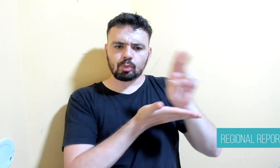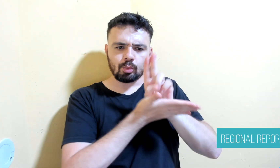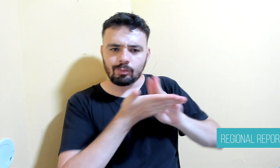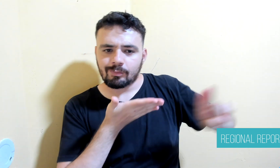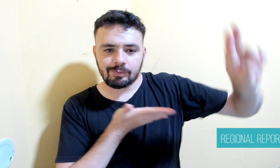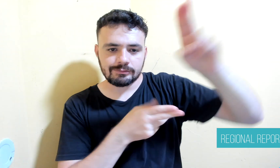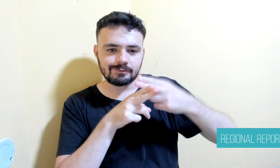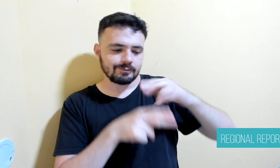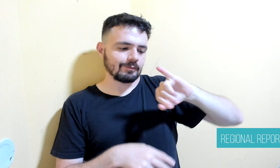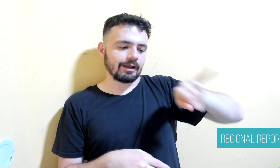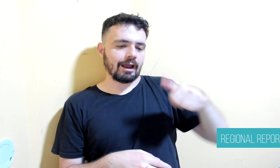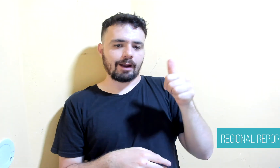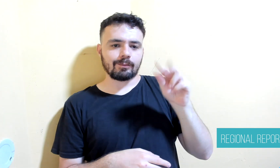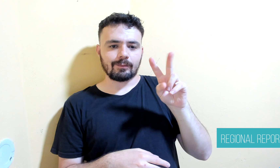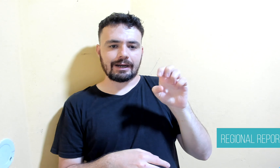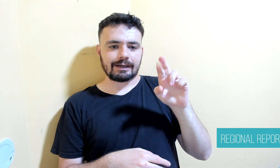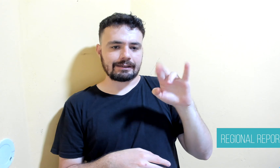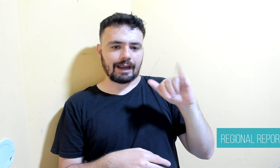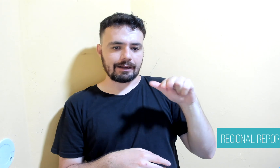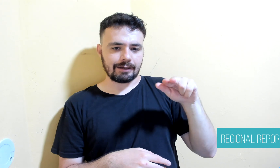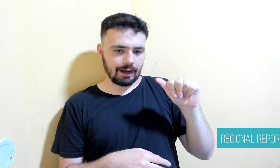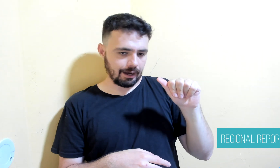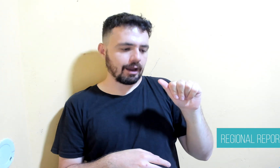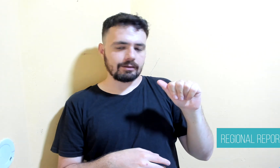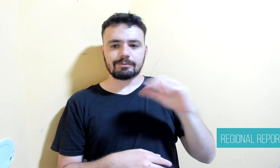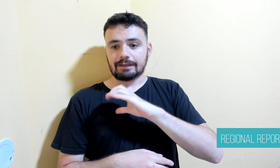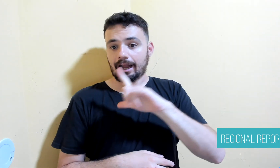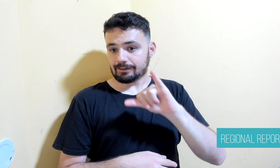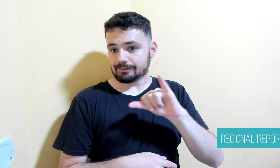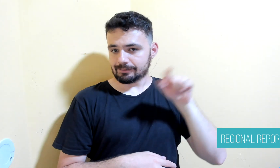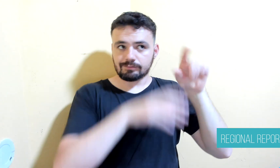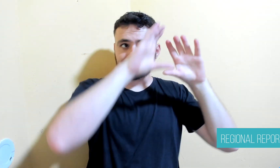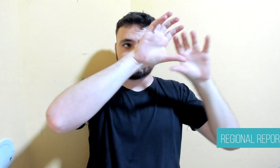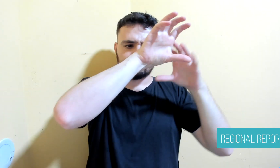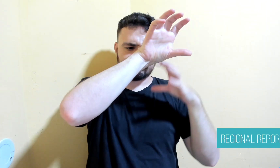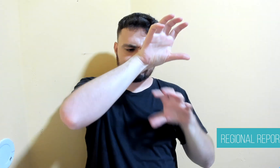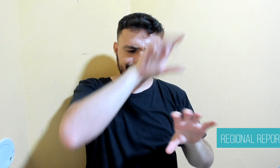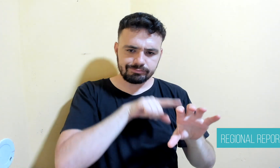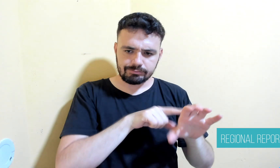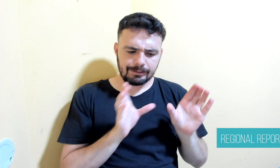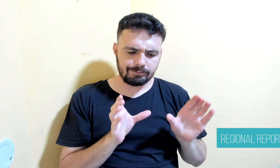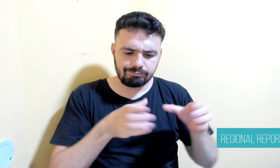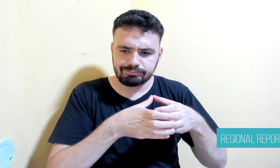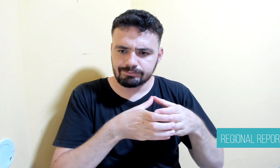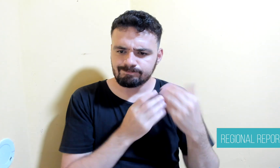in partnership with the rehabilitation unit of the Institute